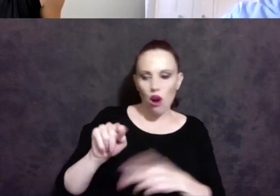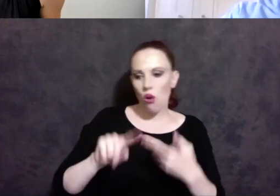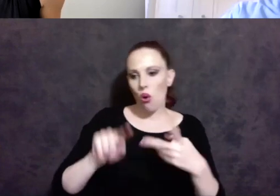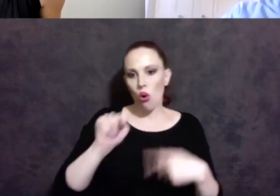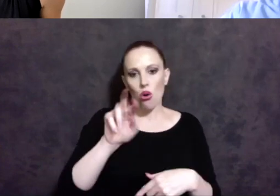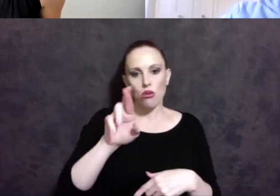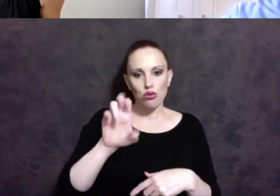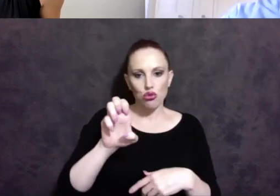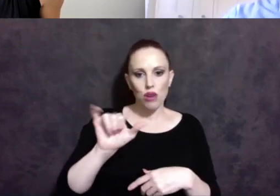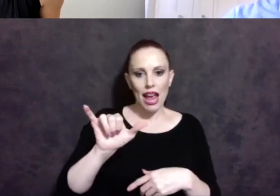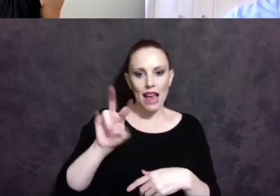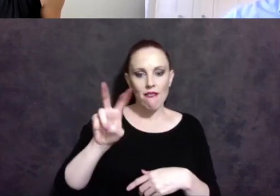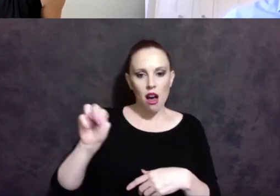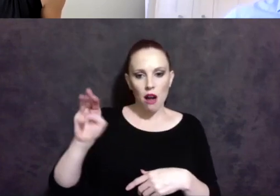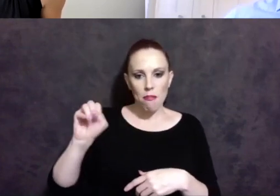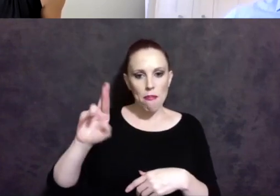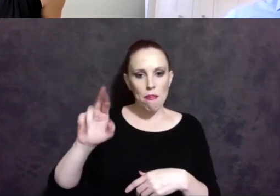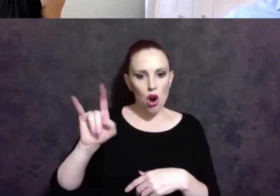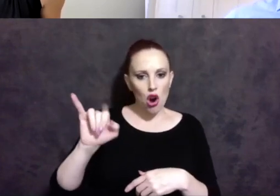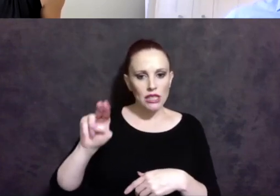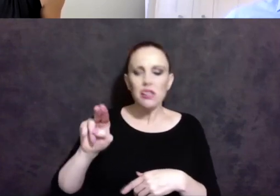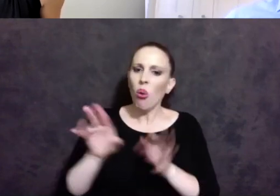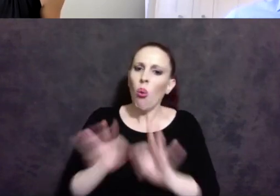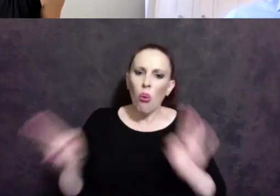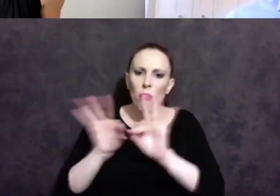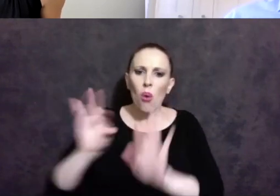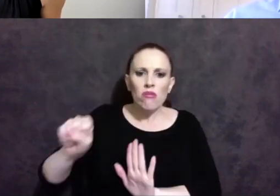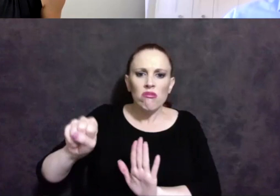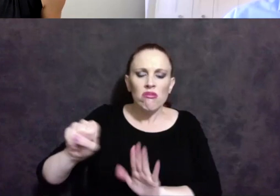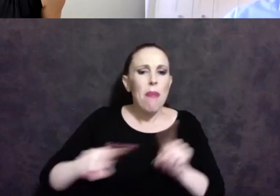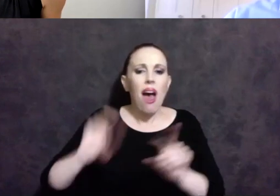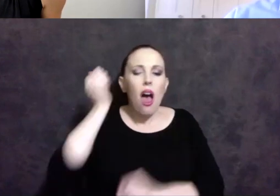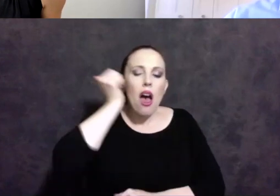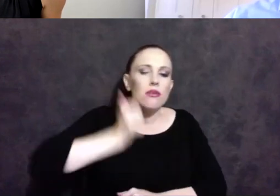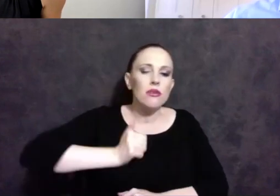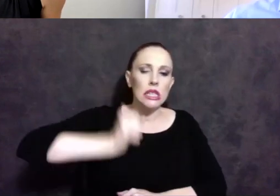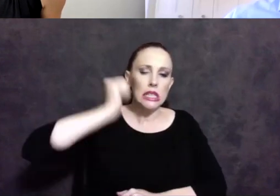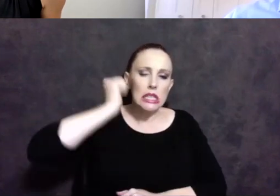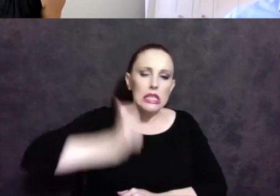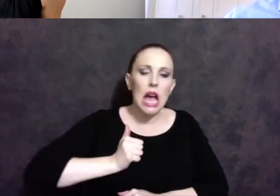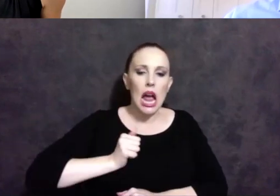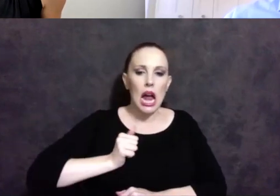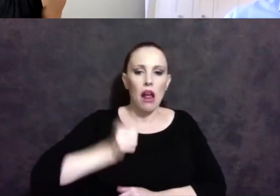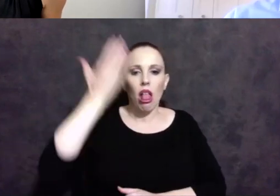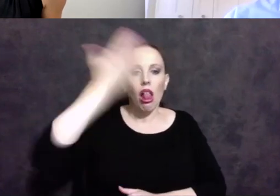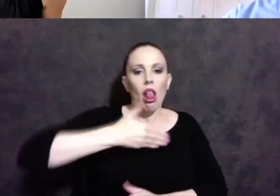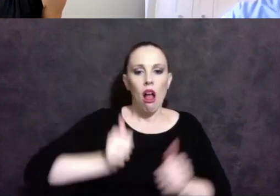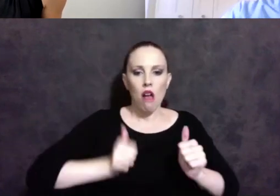but it is the day to day microaggressions that really deepen that wound. Another example